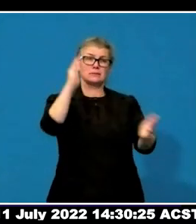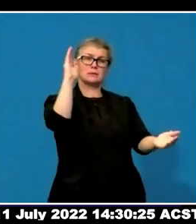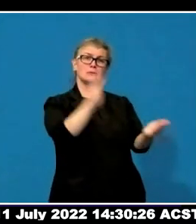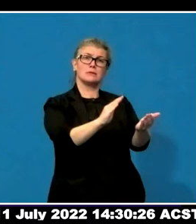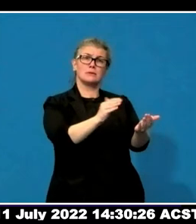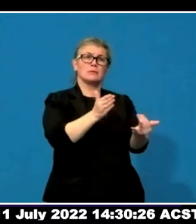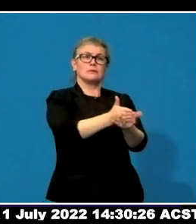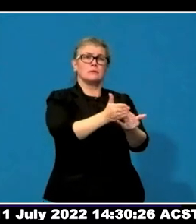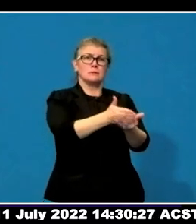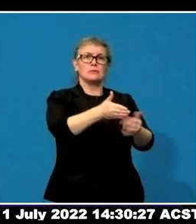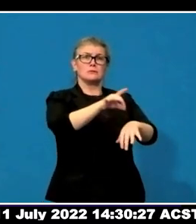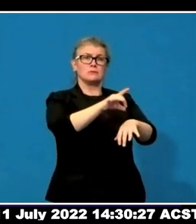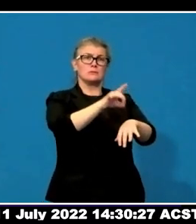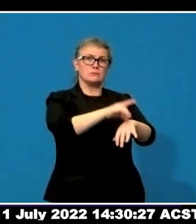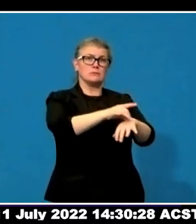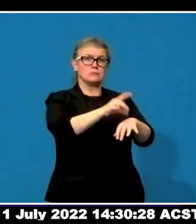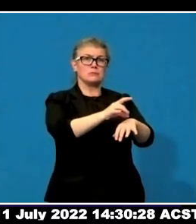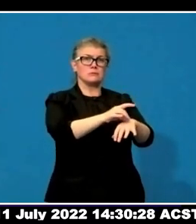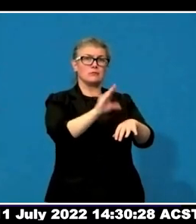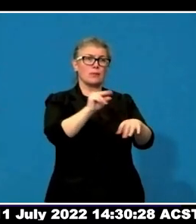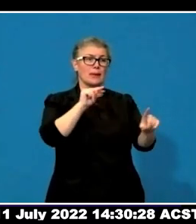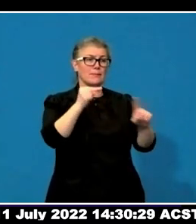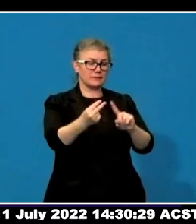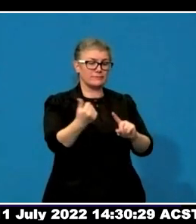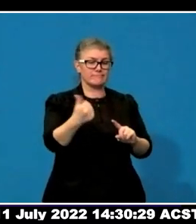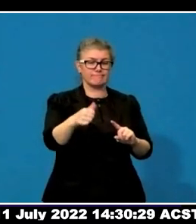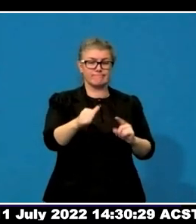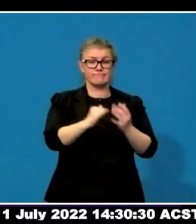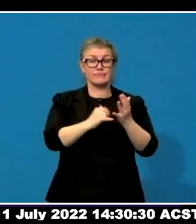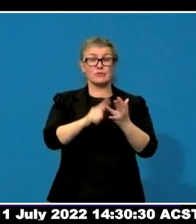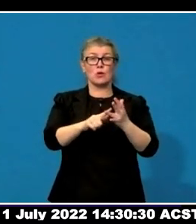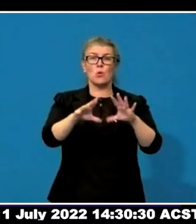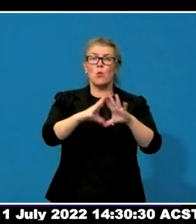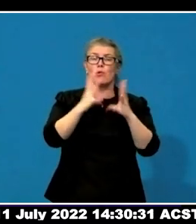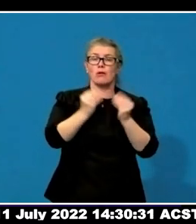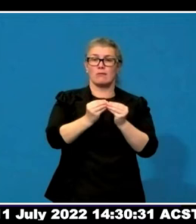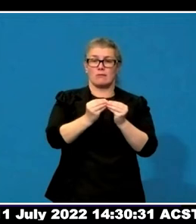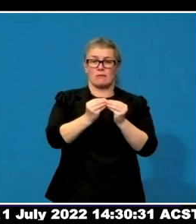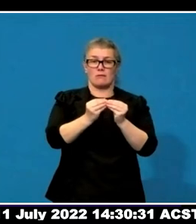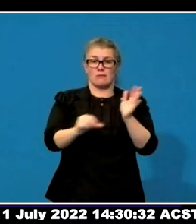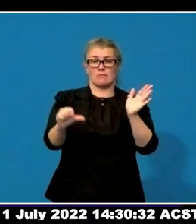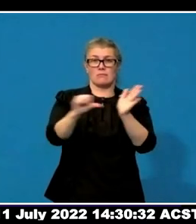So from the perspective of the total cost to government, be it State or